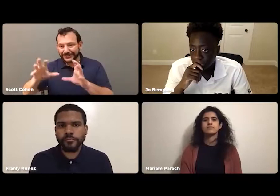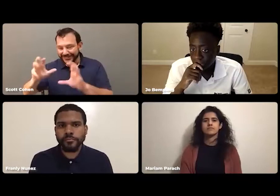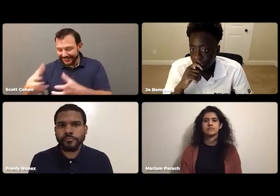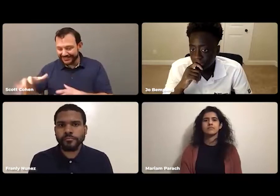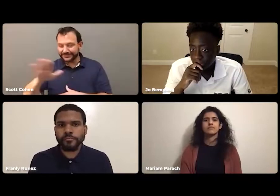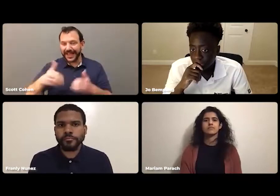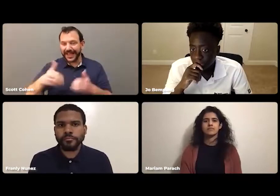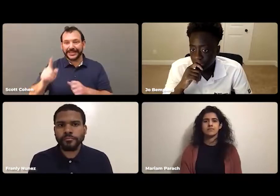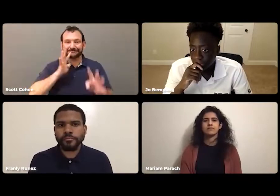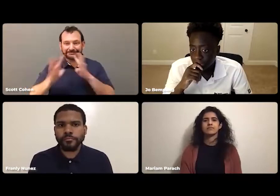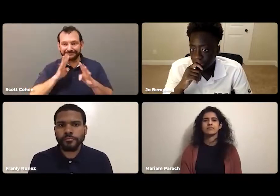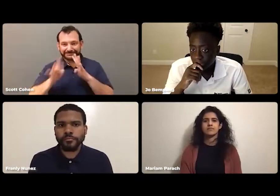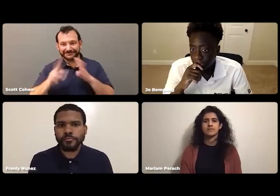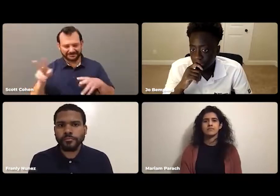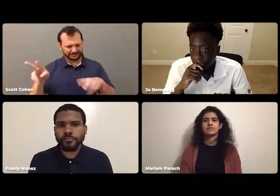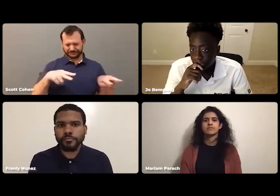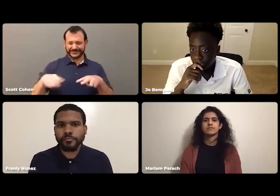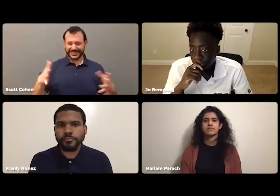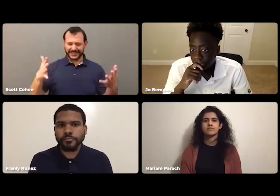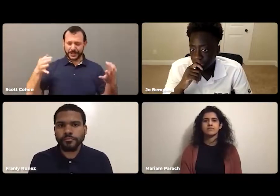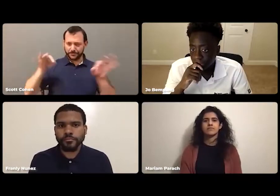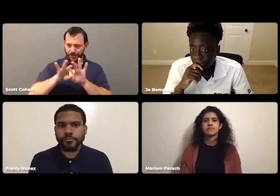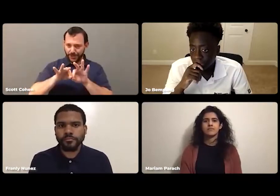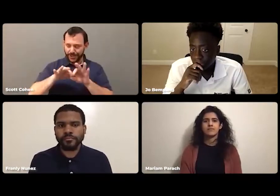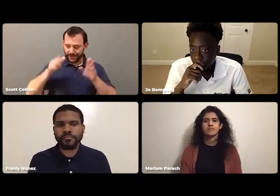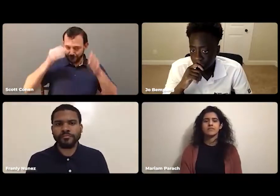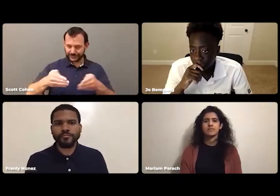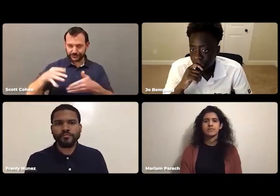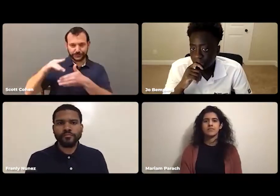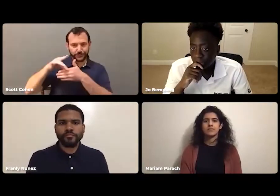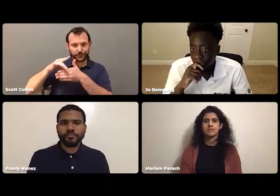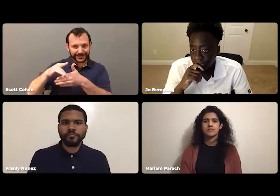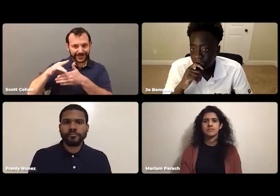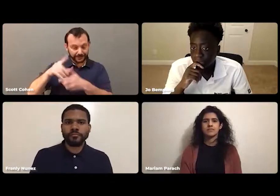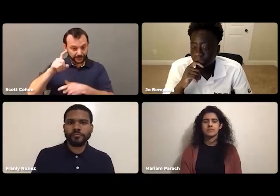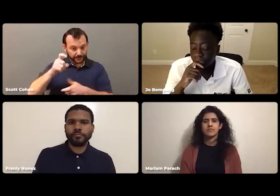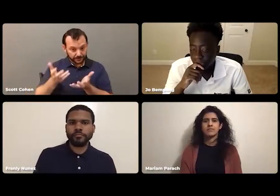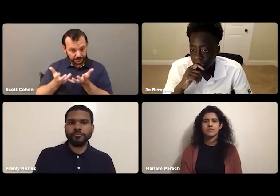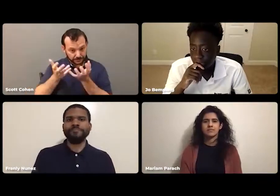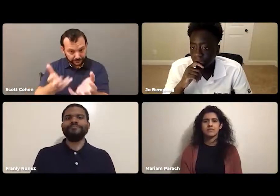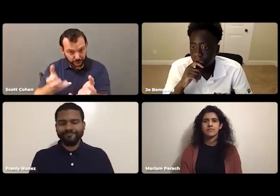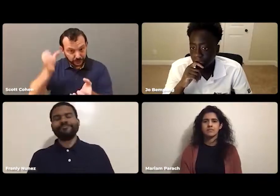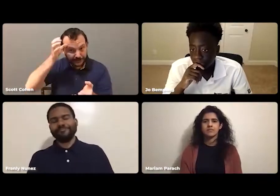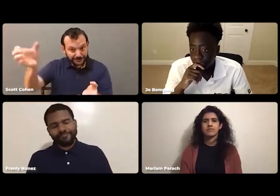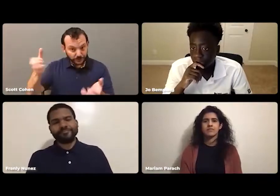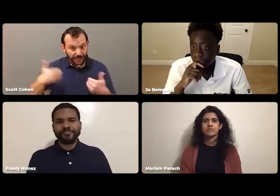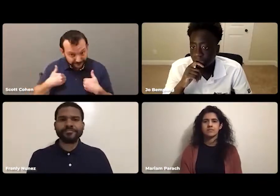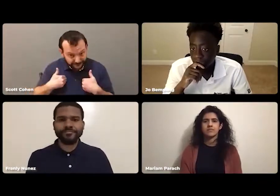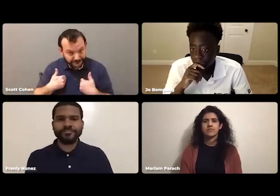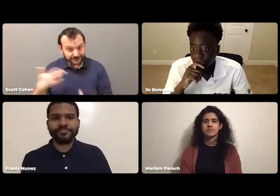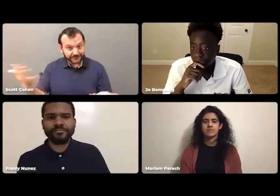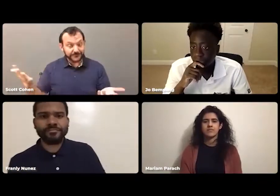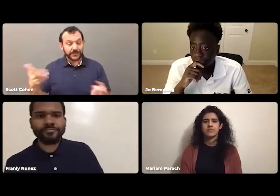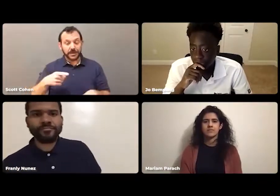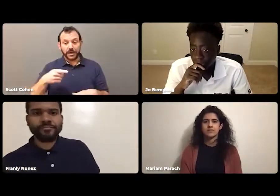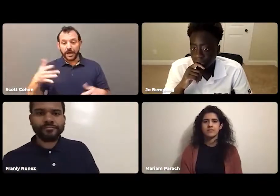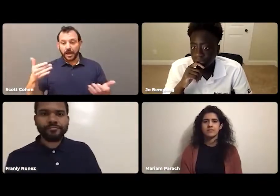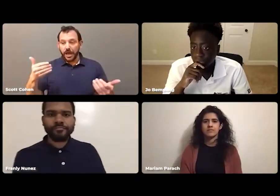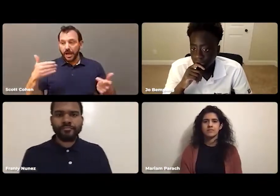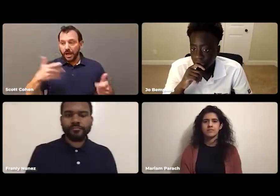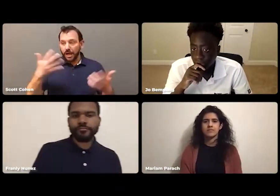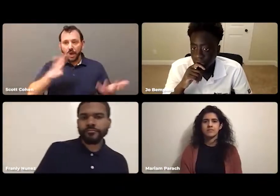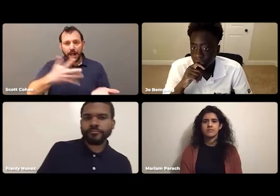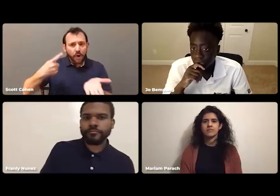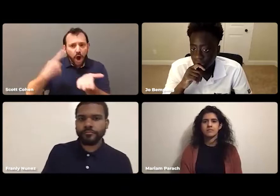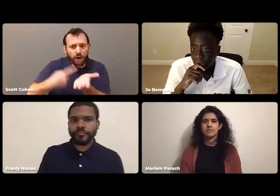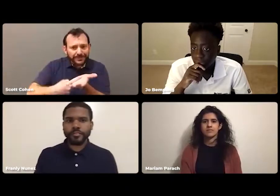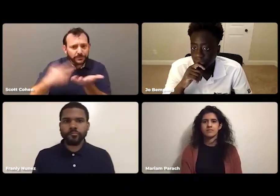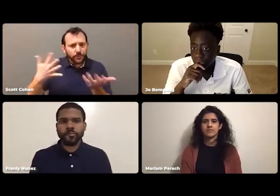People of color in a class can be a thing, but instead focus on the content and delivery.